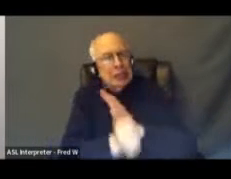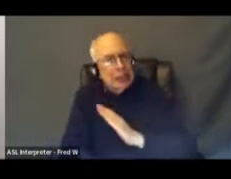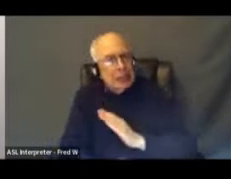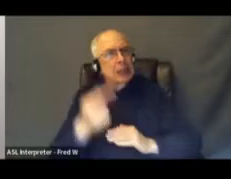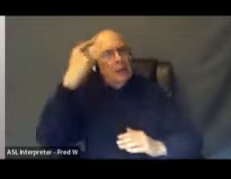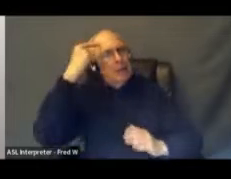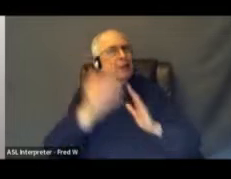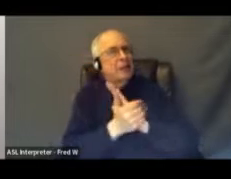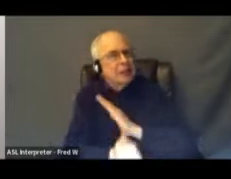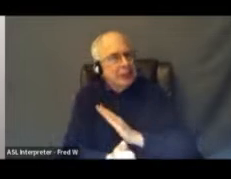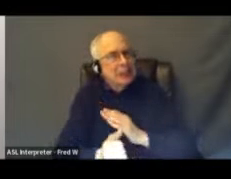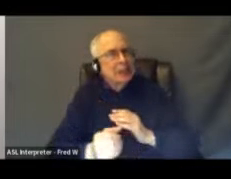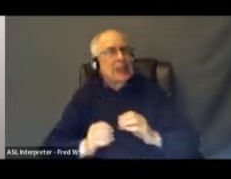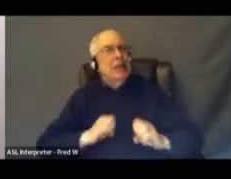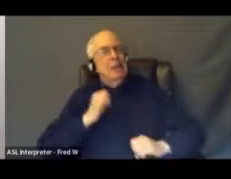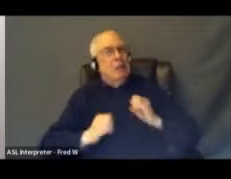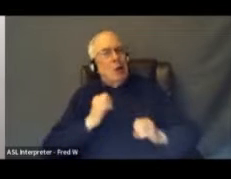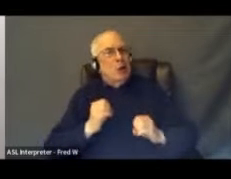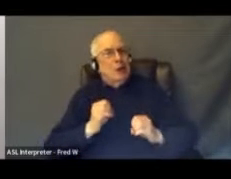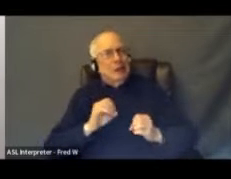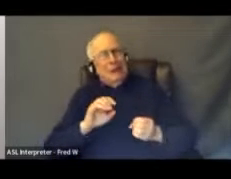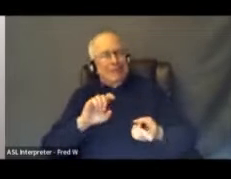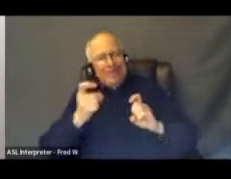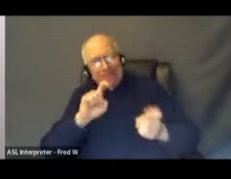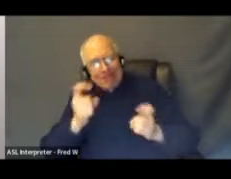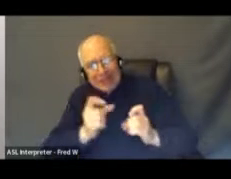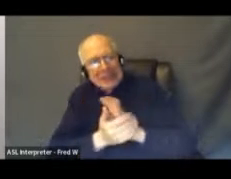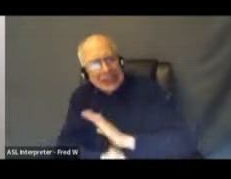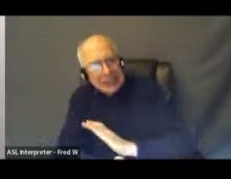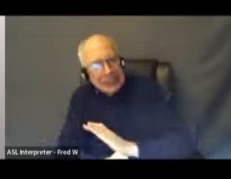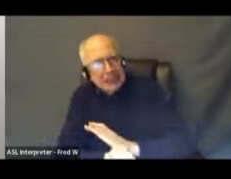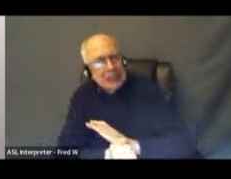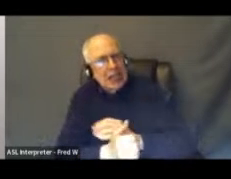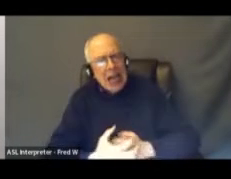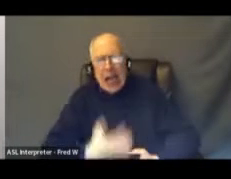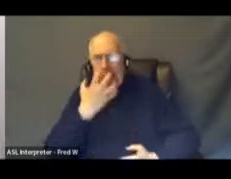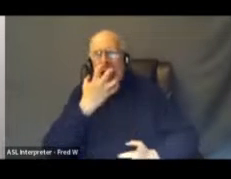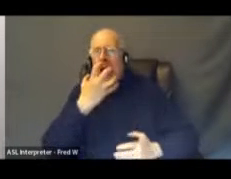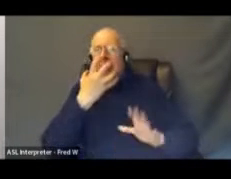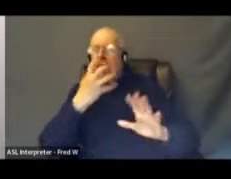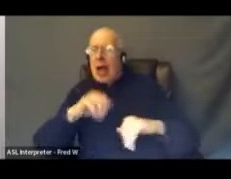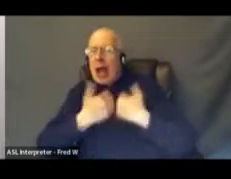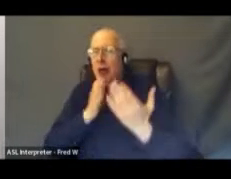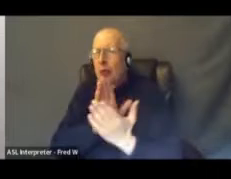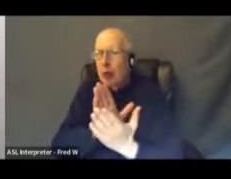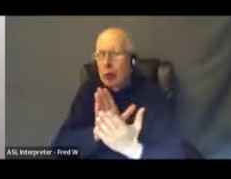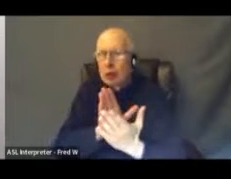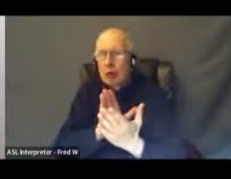dysregulation, addressing anger, even addressing grief and recreating identity after